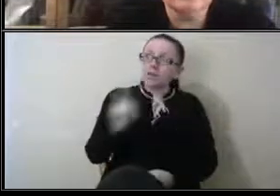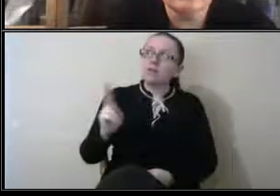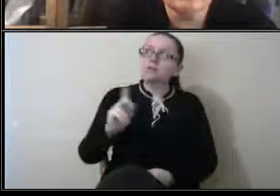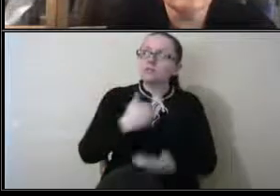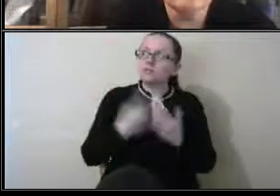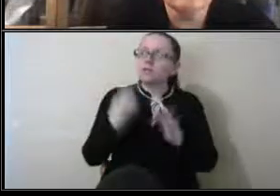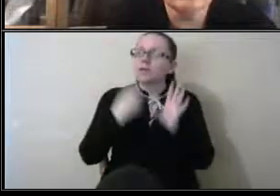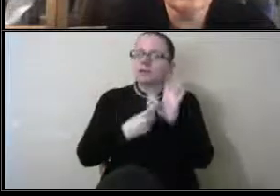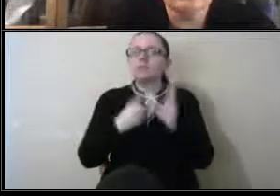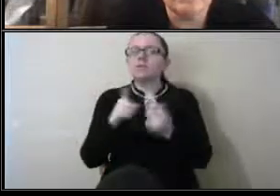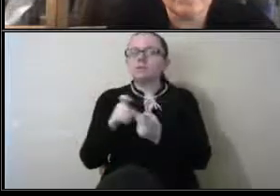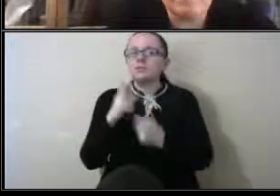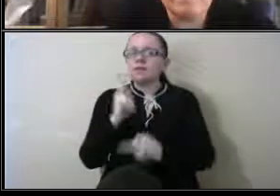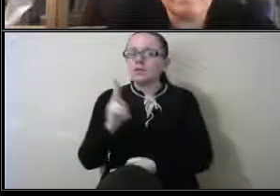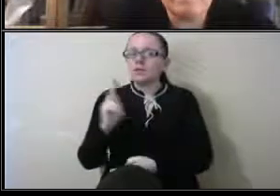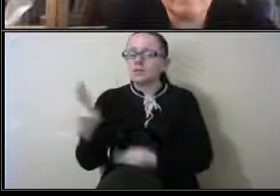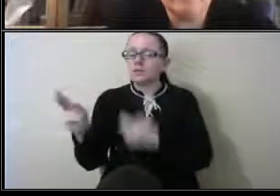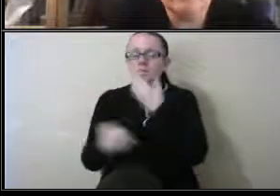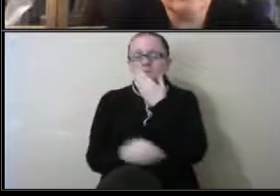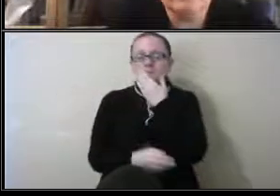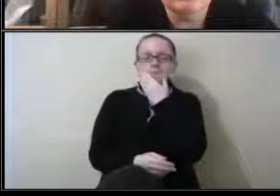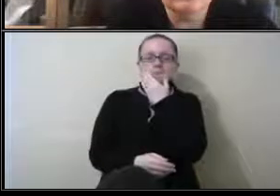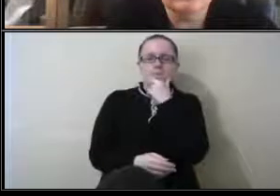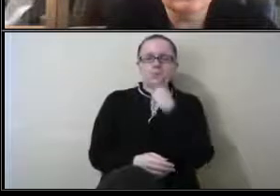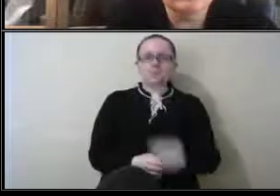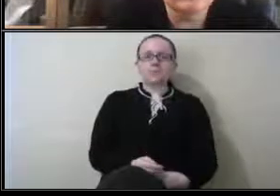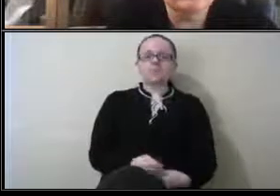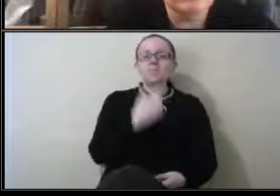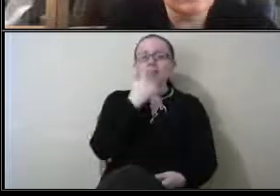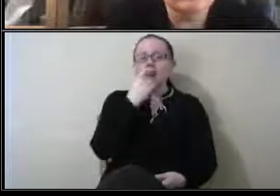we we were lucky to be teamed up with thomas hamilton who joined us